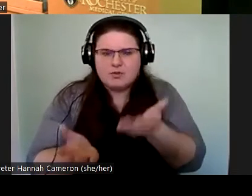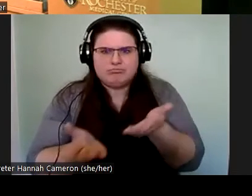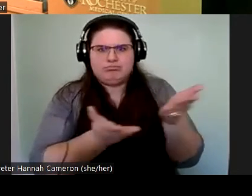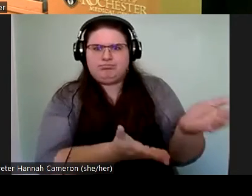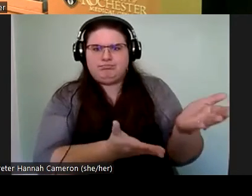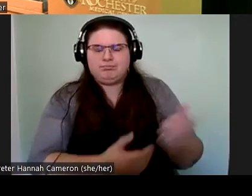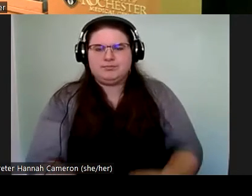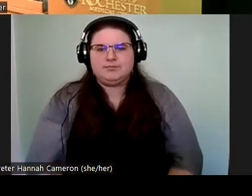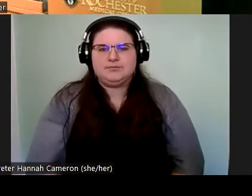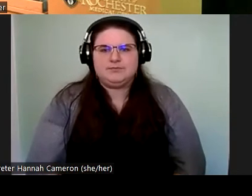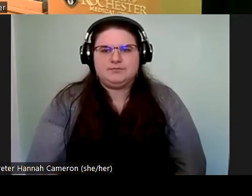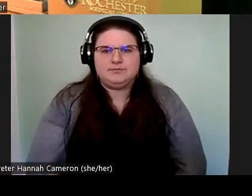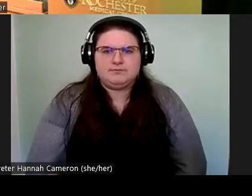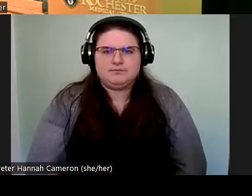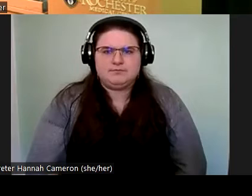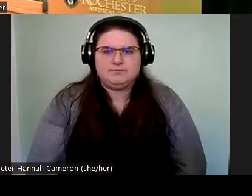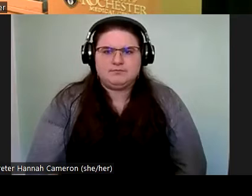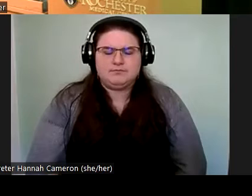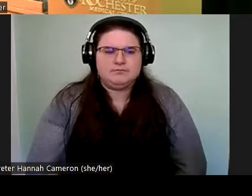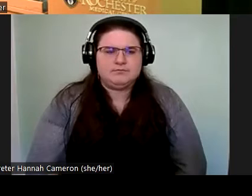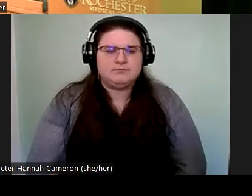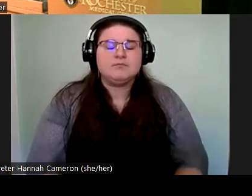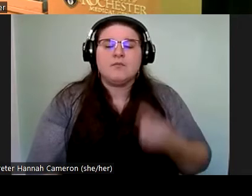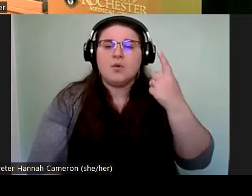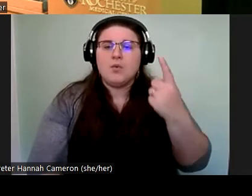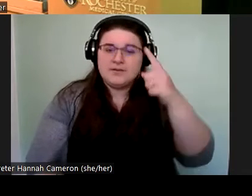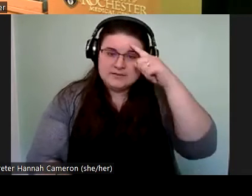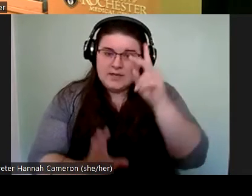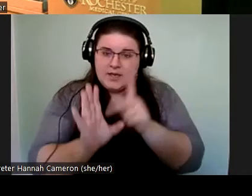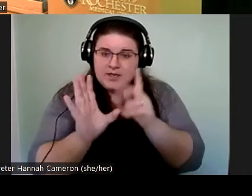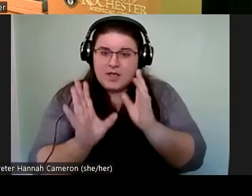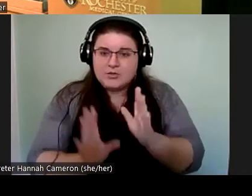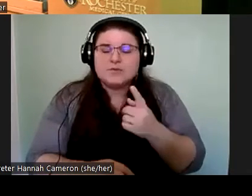um I actually had one uh one psychiatrist who said to a family member you know I really can't